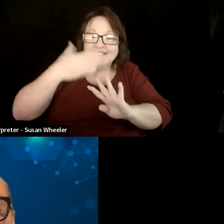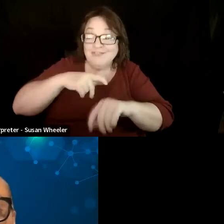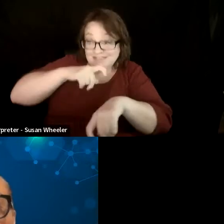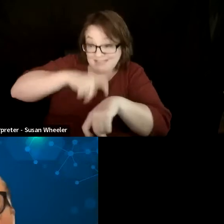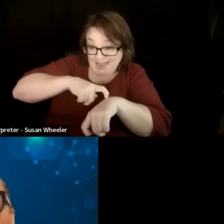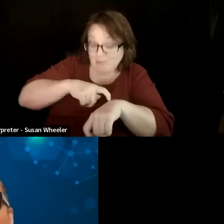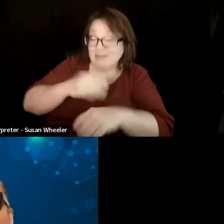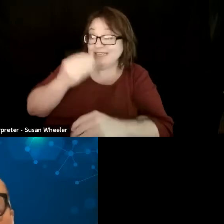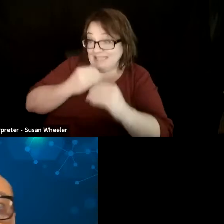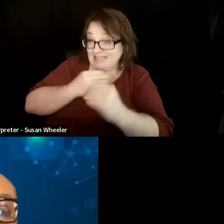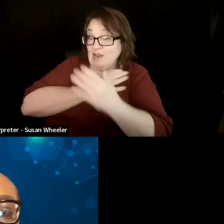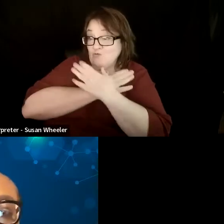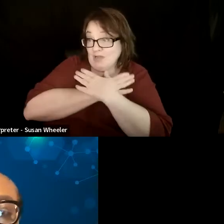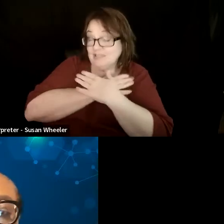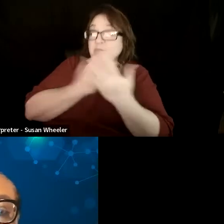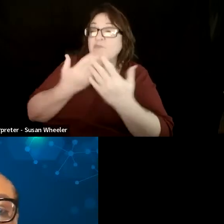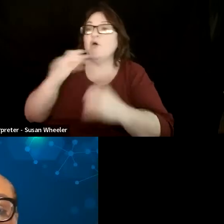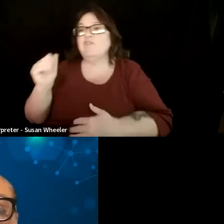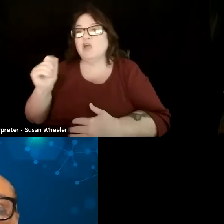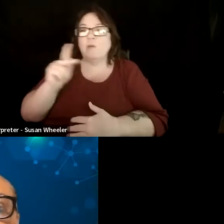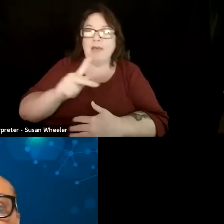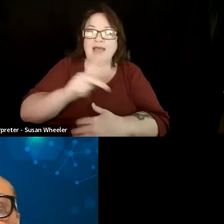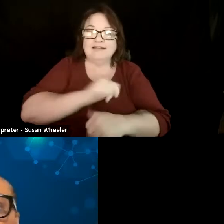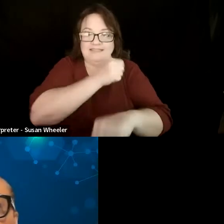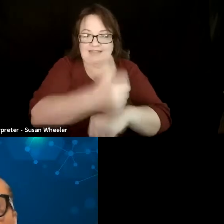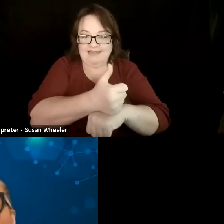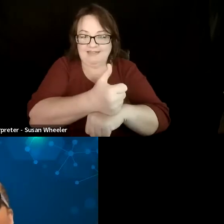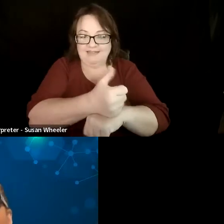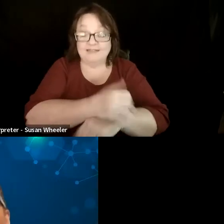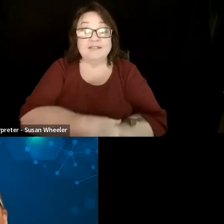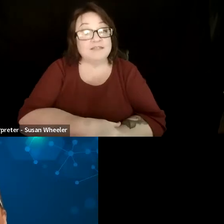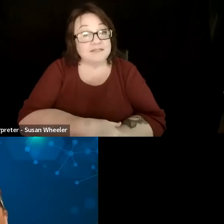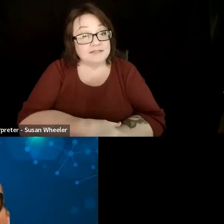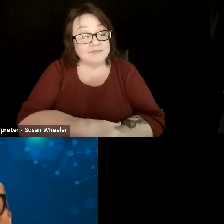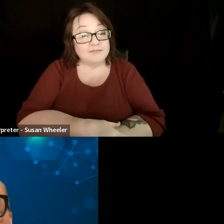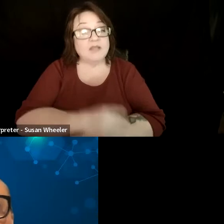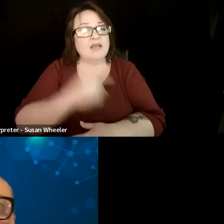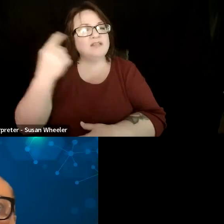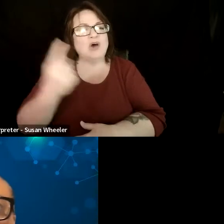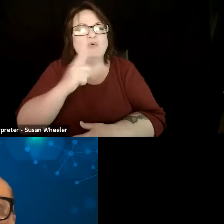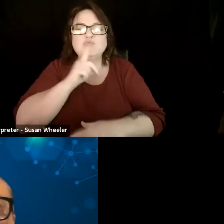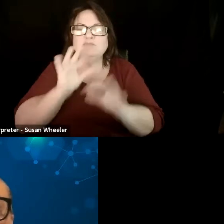before having to go back to set. I think that it's always really essential, Ben,